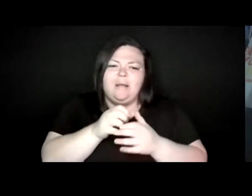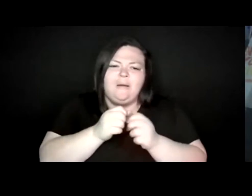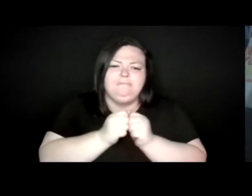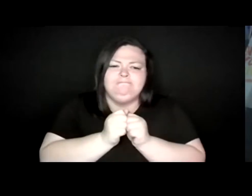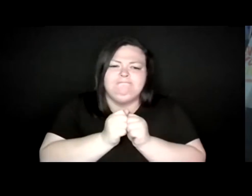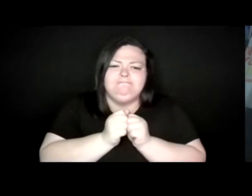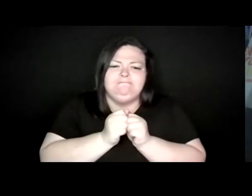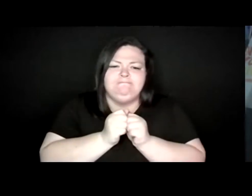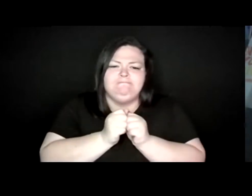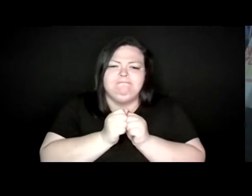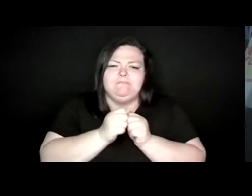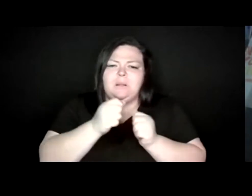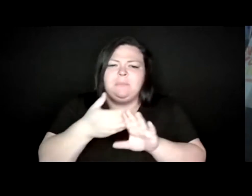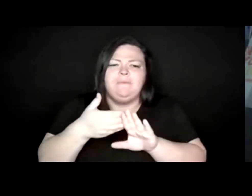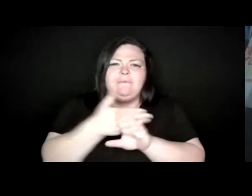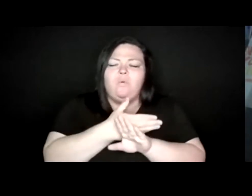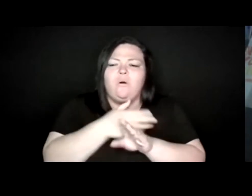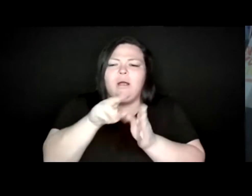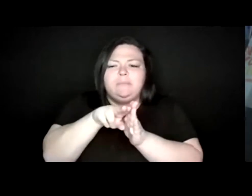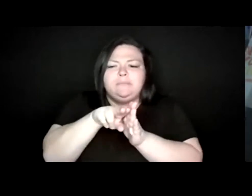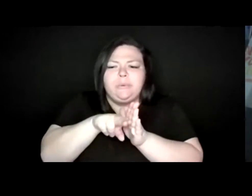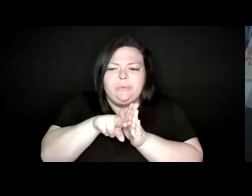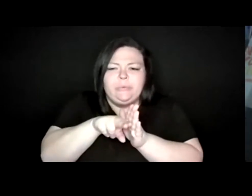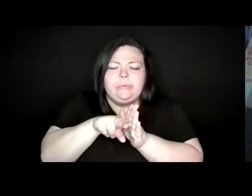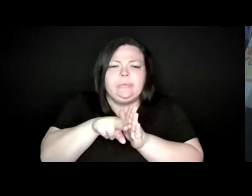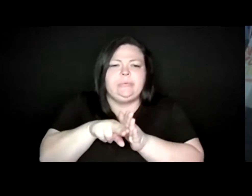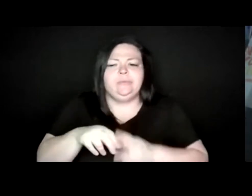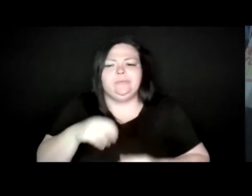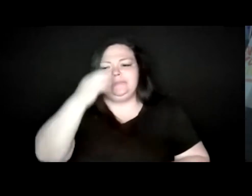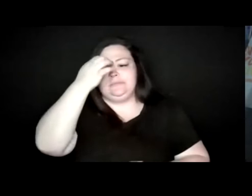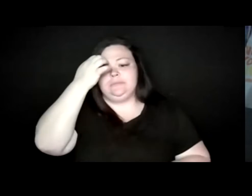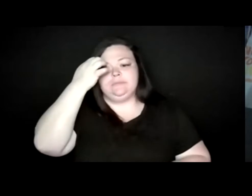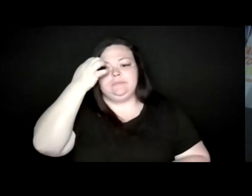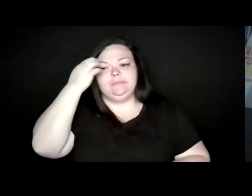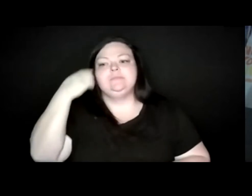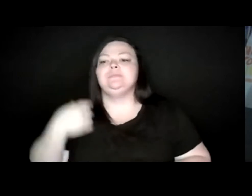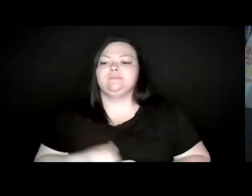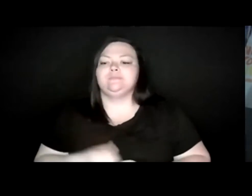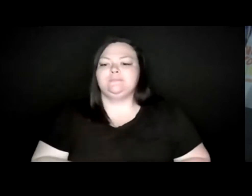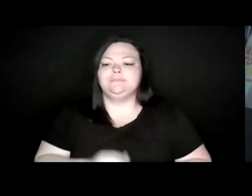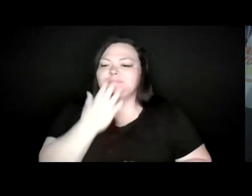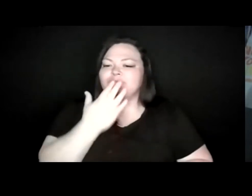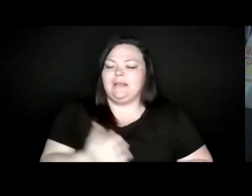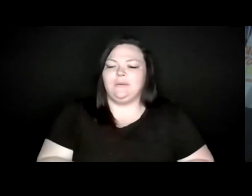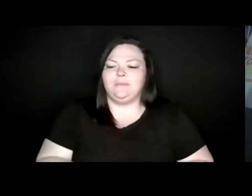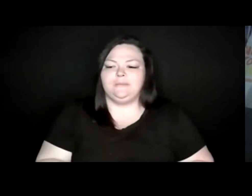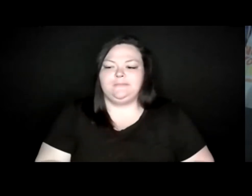prostrate before a shallow grave.